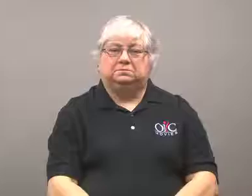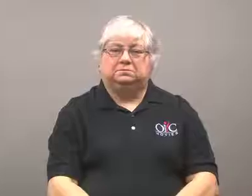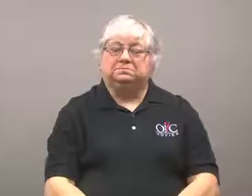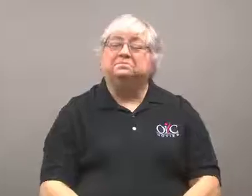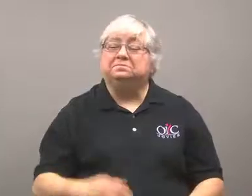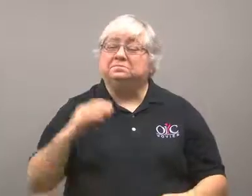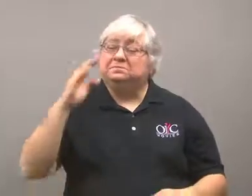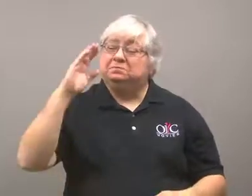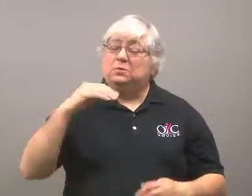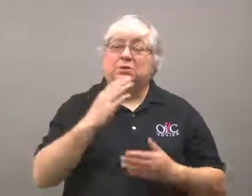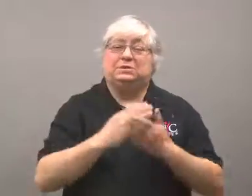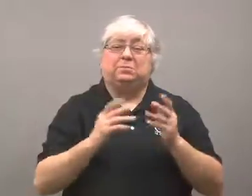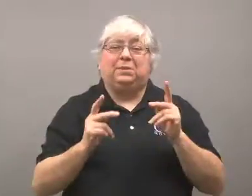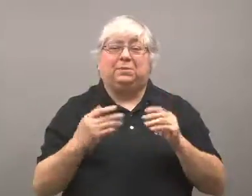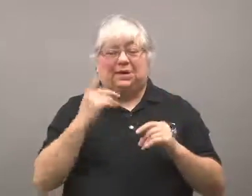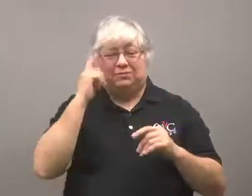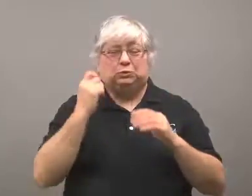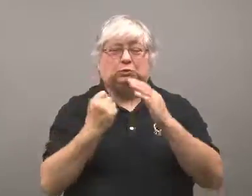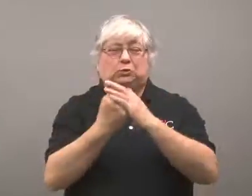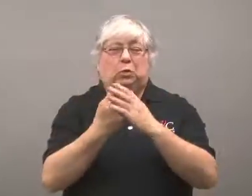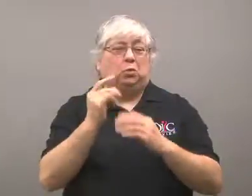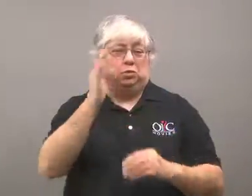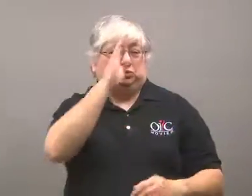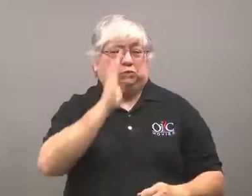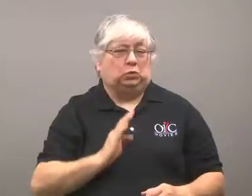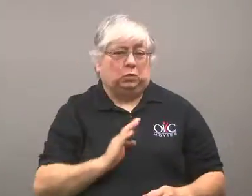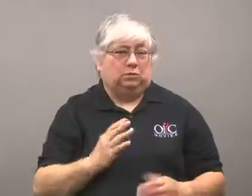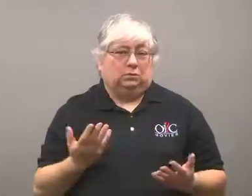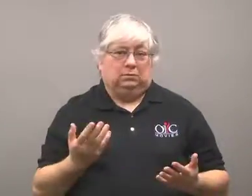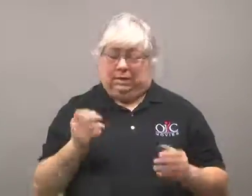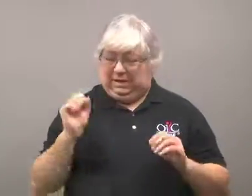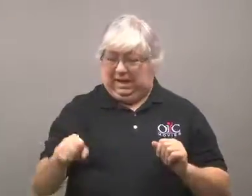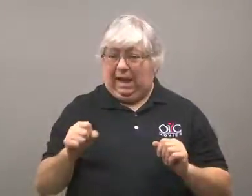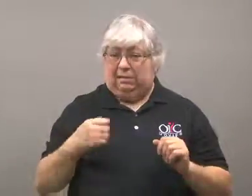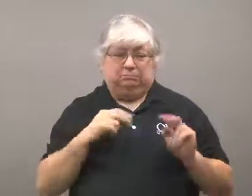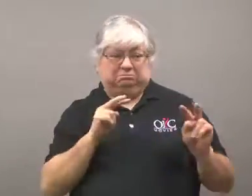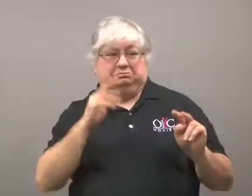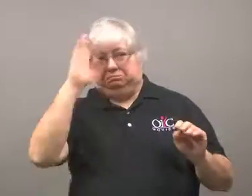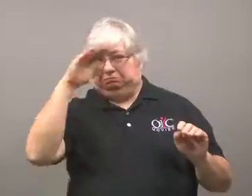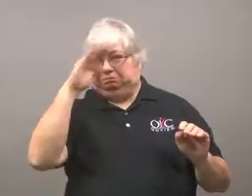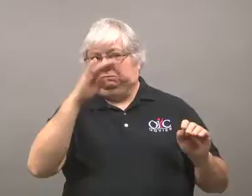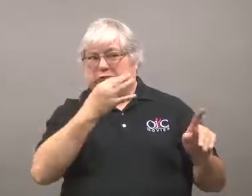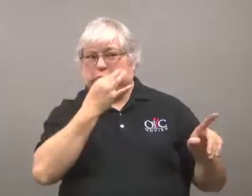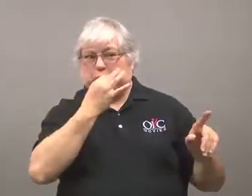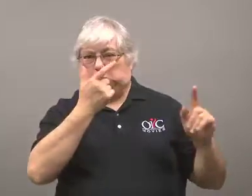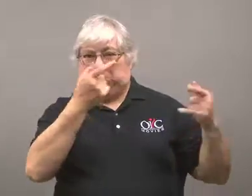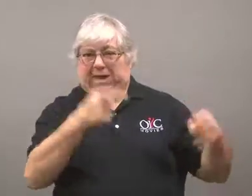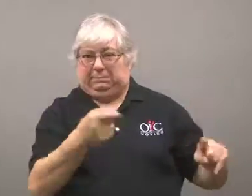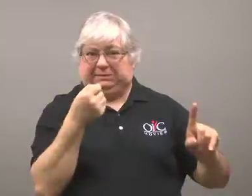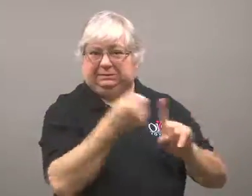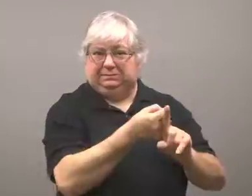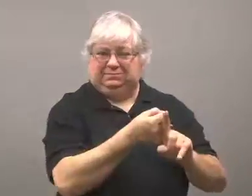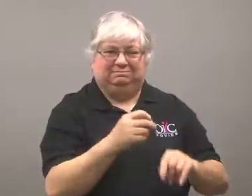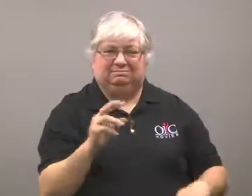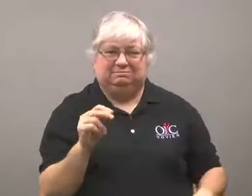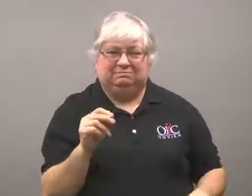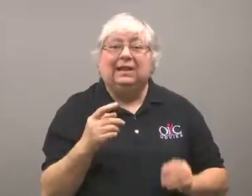It's not possible to predict when a certain person will have a stroke.